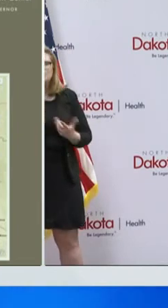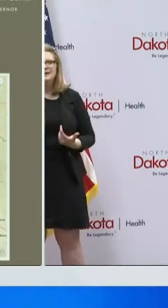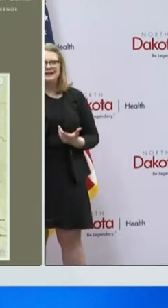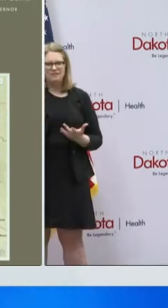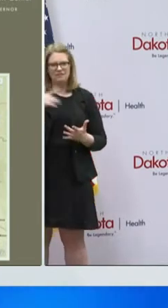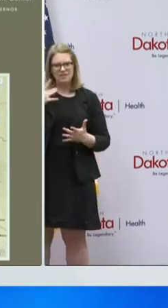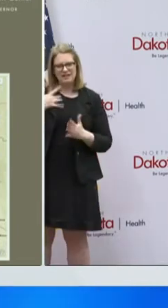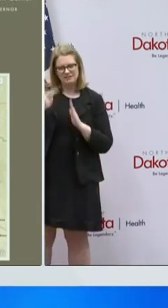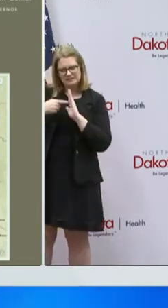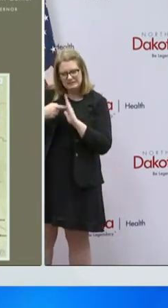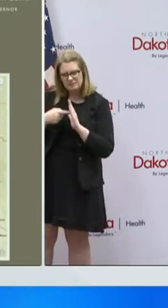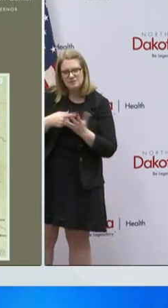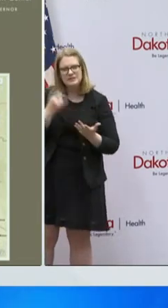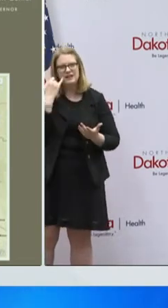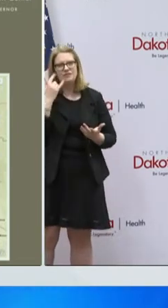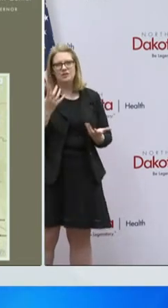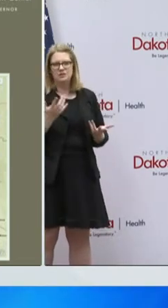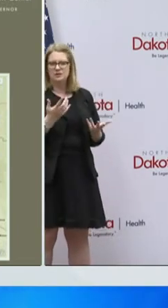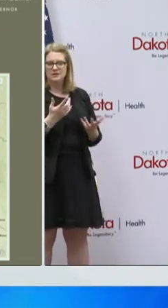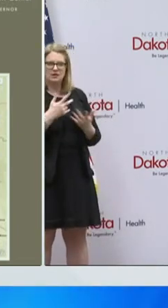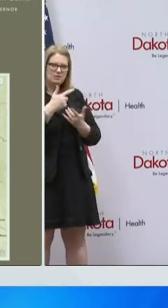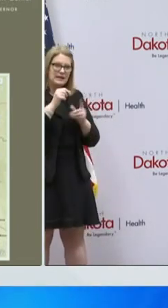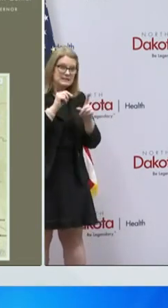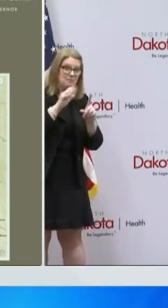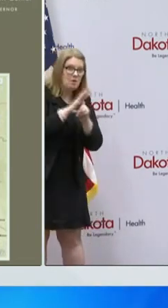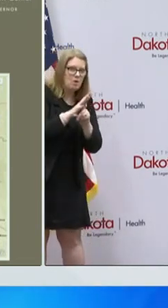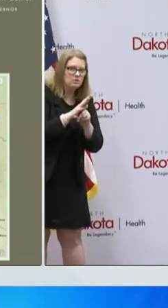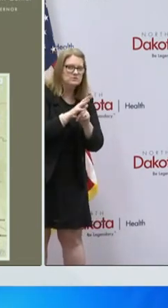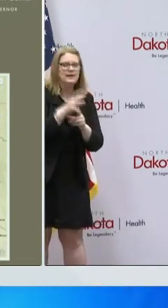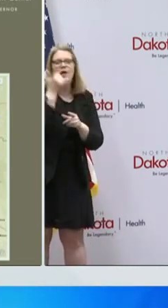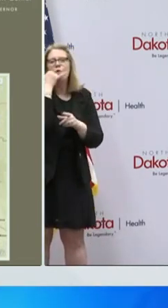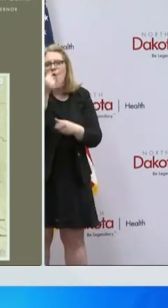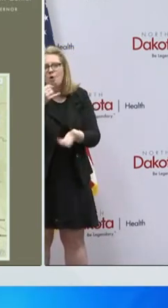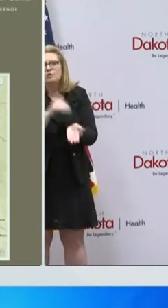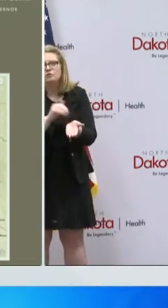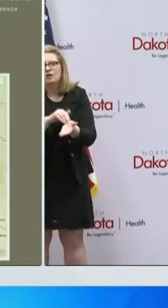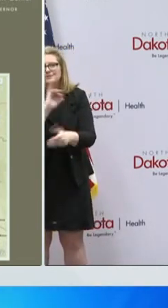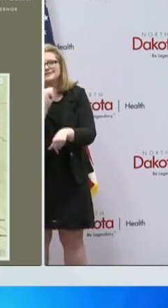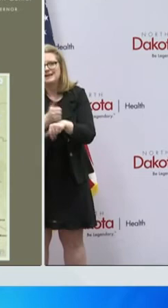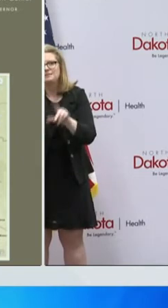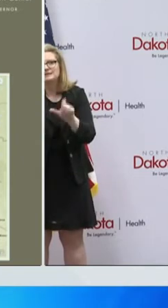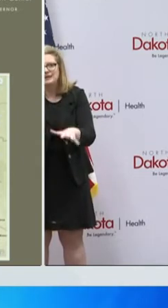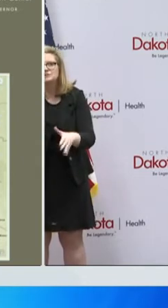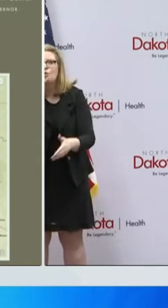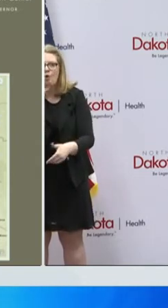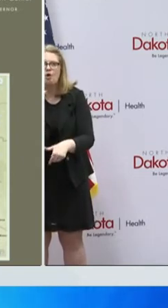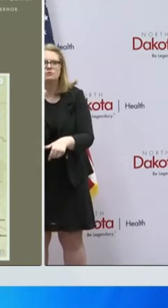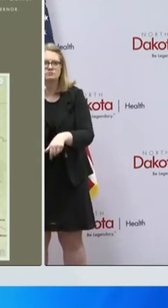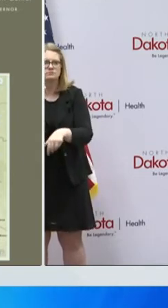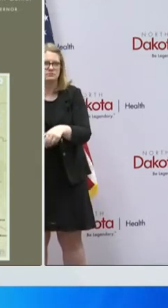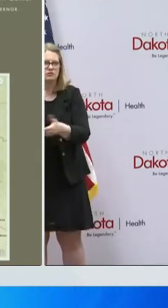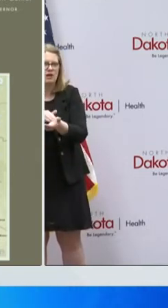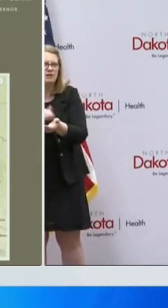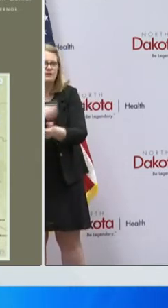THEY HAVE THE TEST KITS. IF YOU FEEL SYMPTOMATIC, BEEN EXPOSED TO A POSITIVE, WE ENCOURAGE YOU TO CALL YOUR